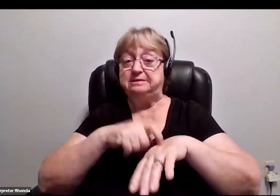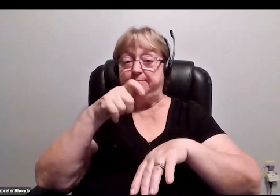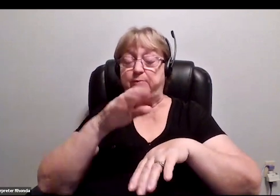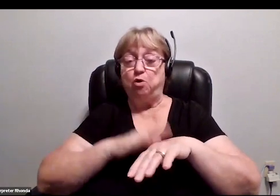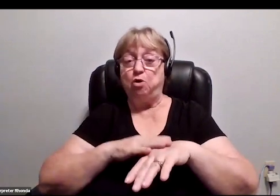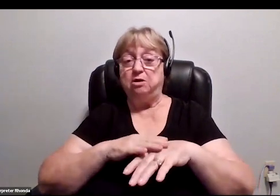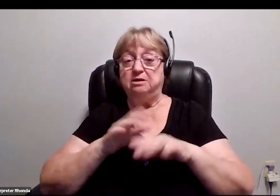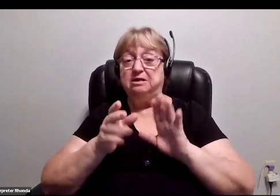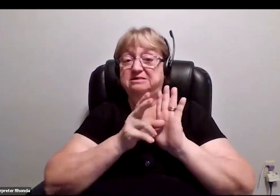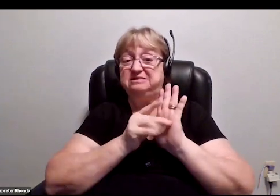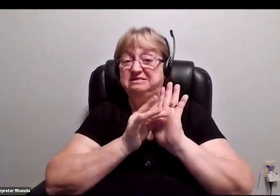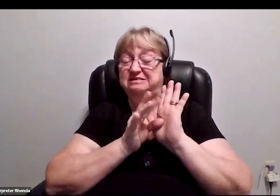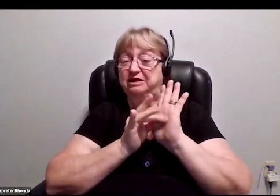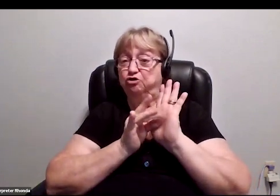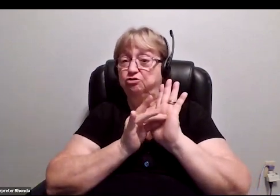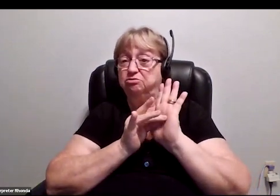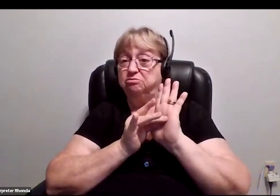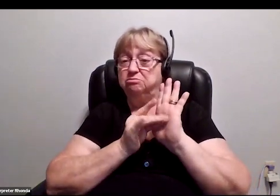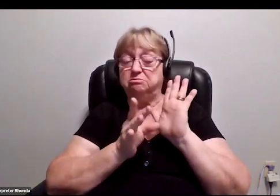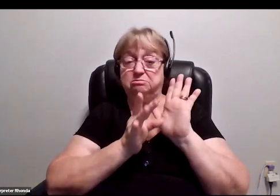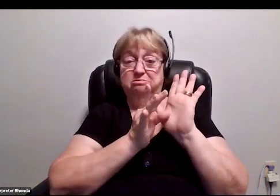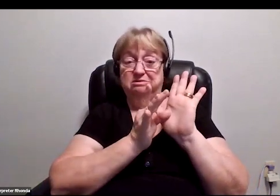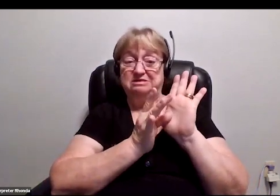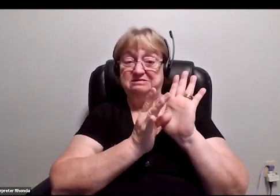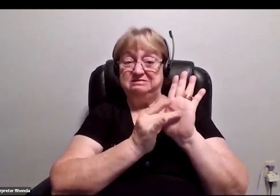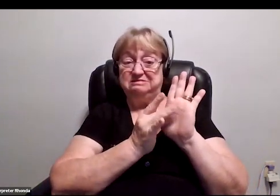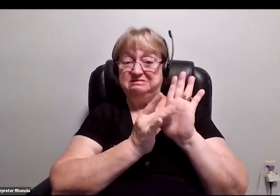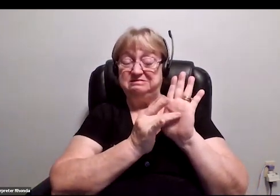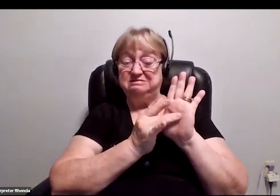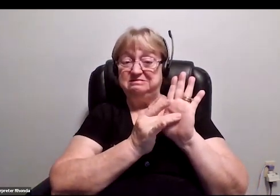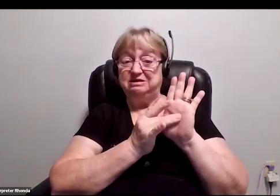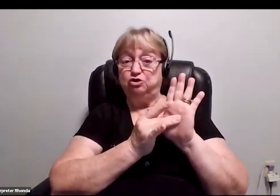the sticker vibrates or the sticker is specific.